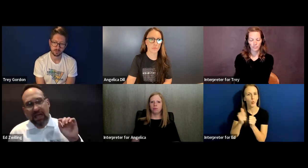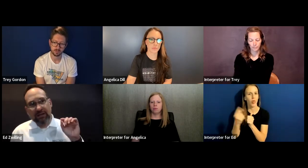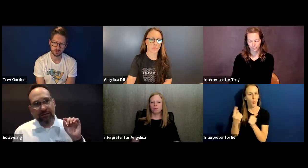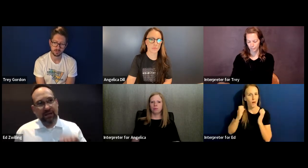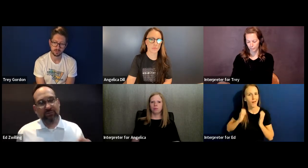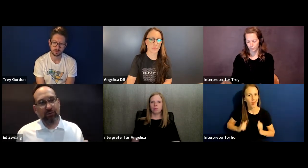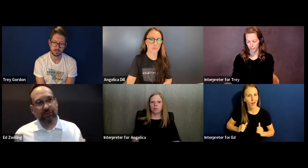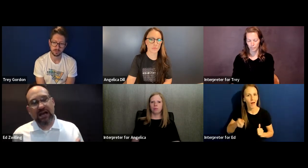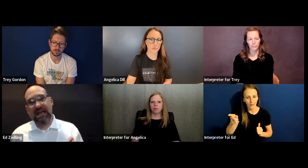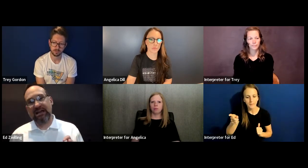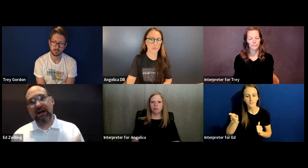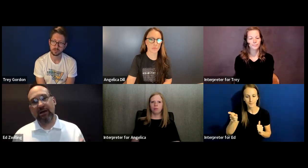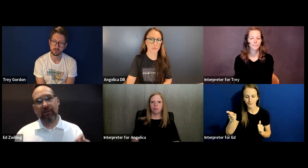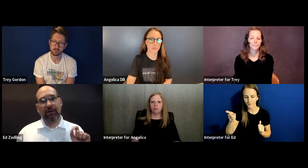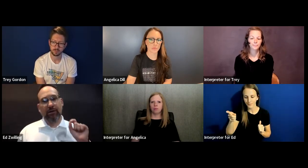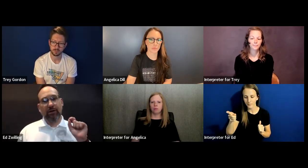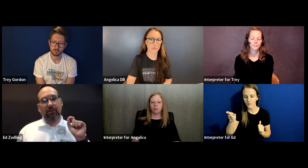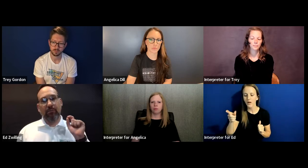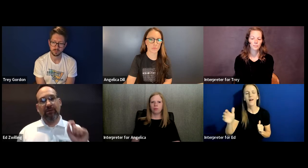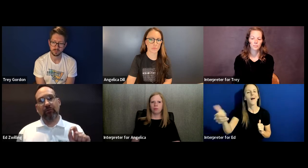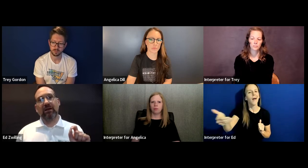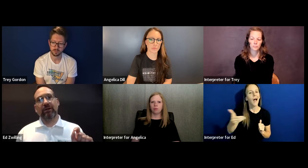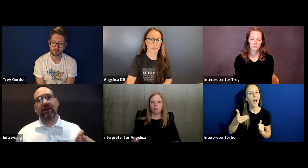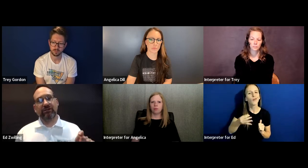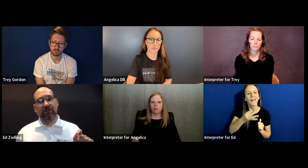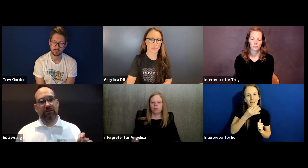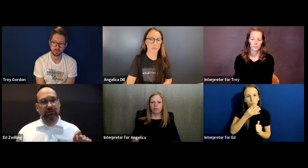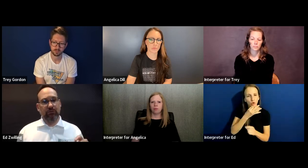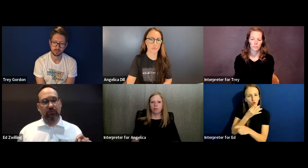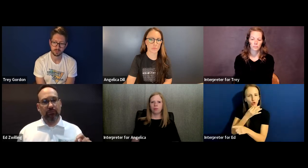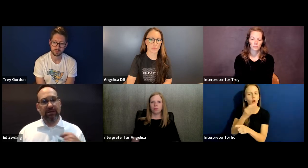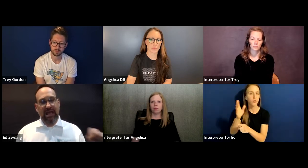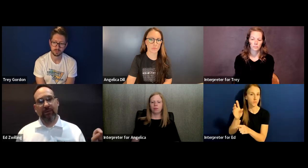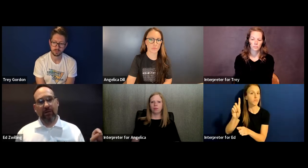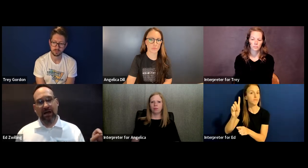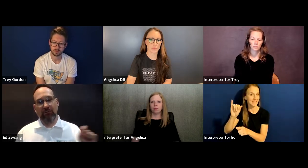and the expert that i had hired made the recommendation to me and the client when